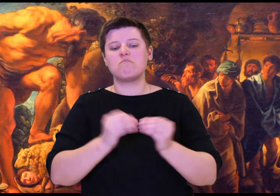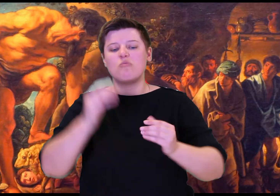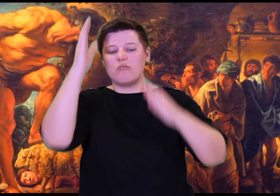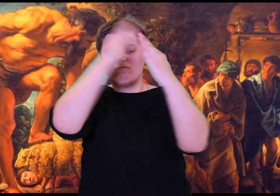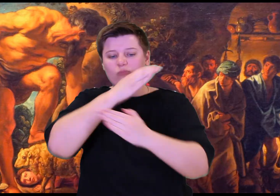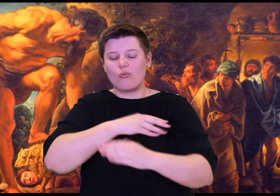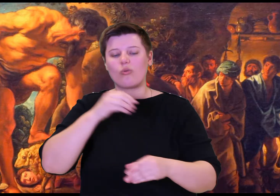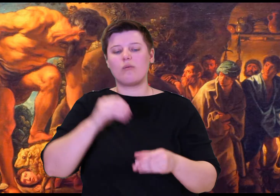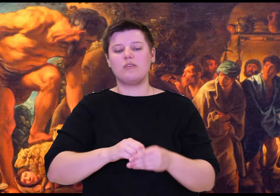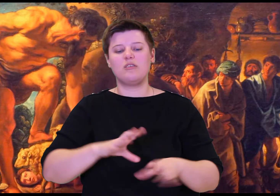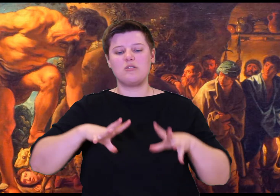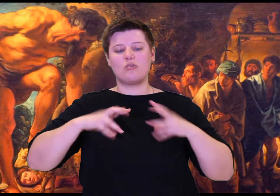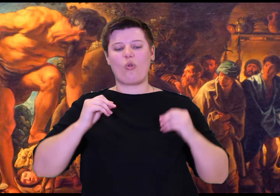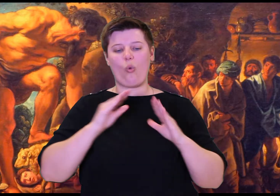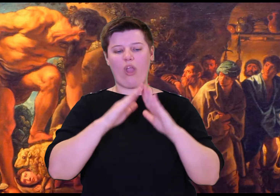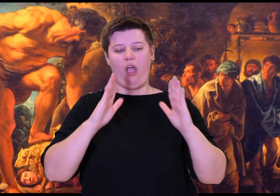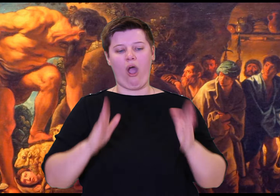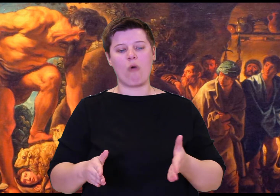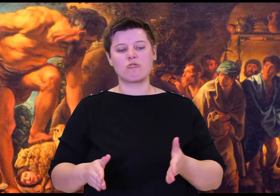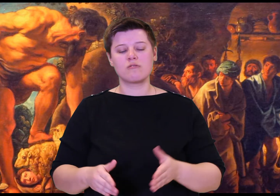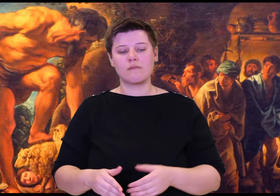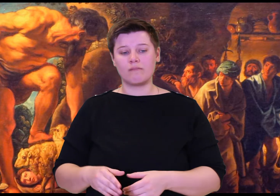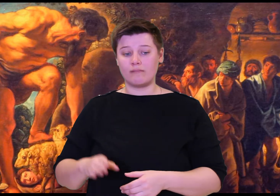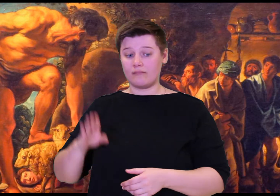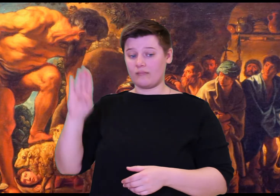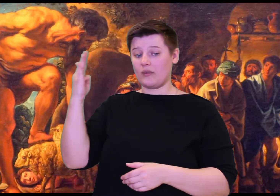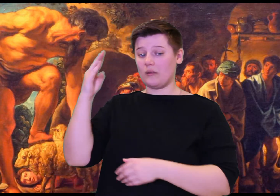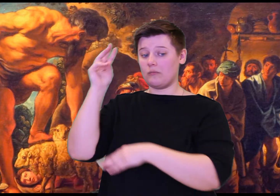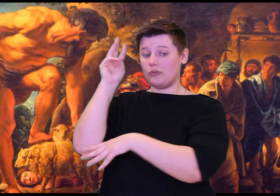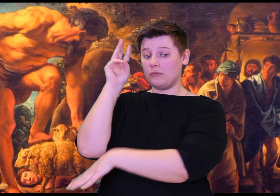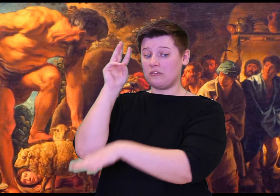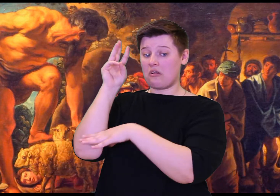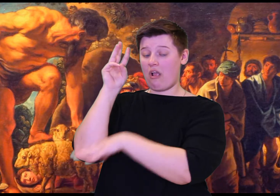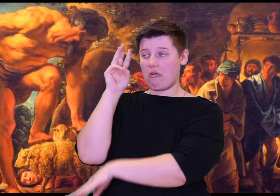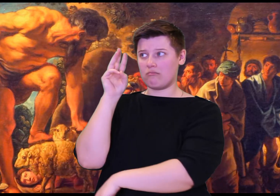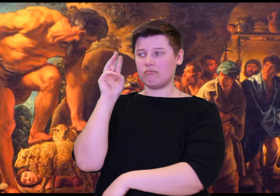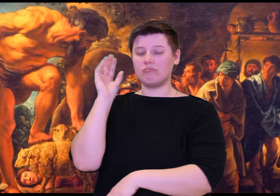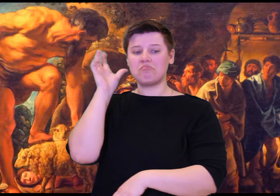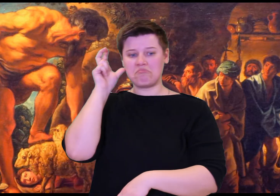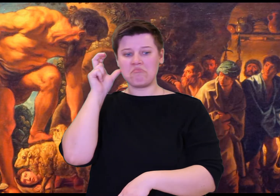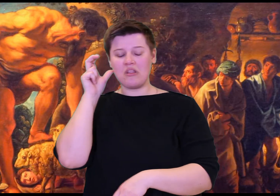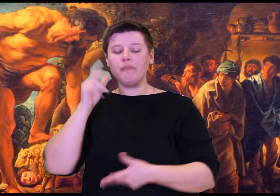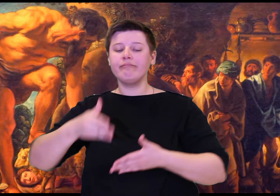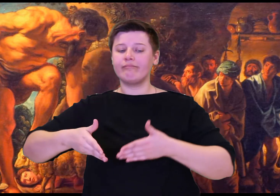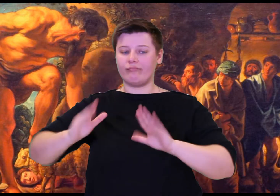acknowledge me your son, and be my father.